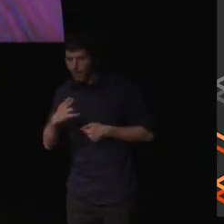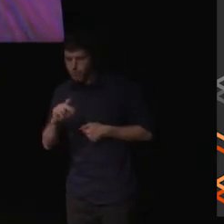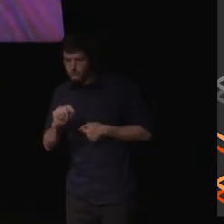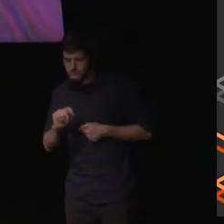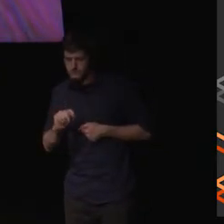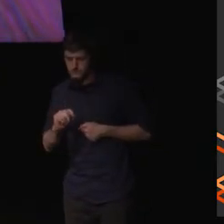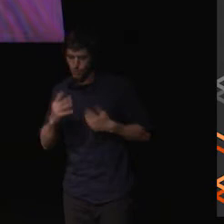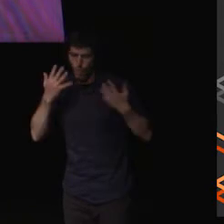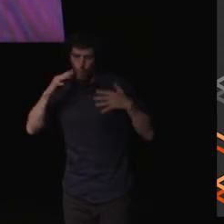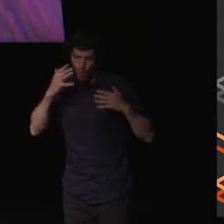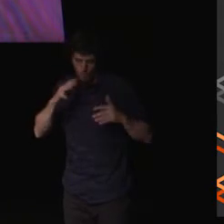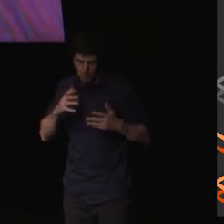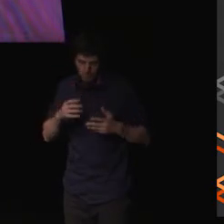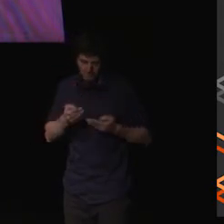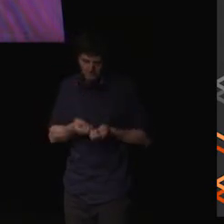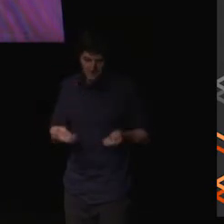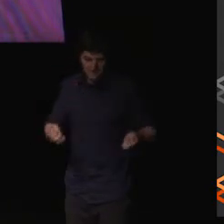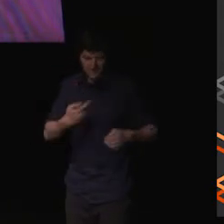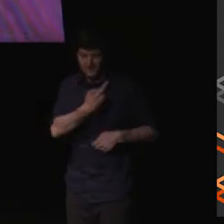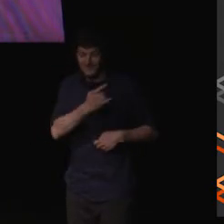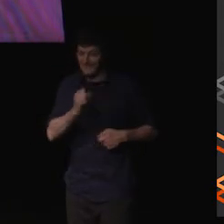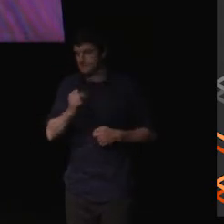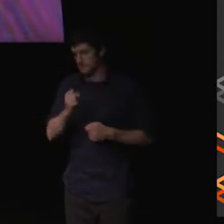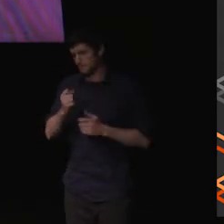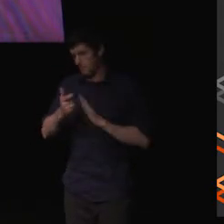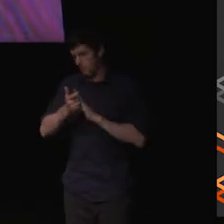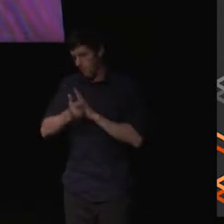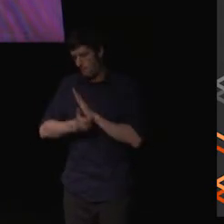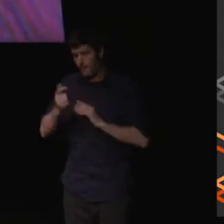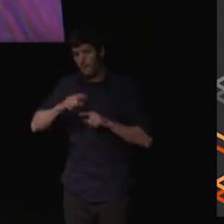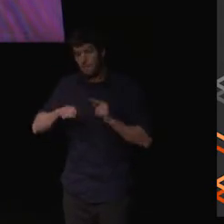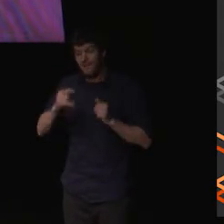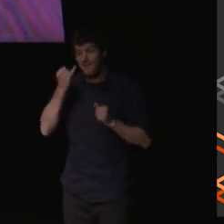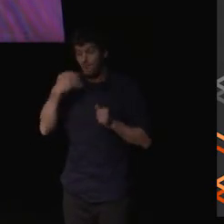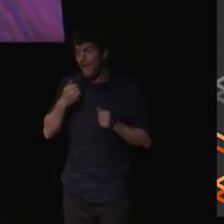but hypothetically if you have multiple headsets you can pick which headset is bound to the system.